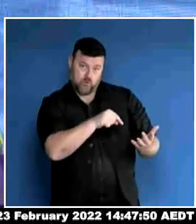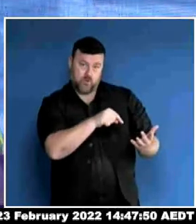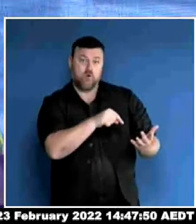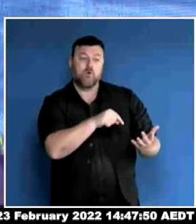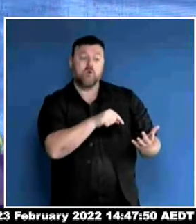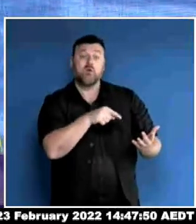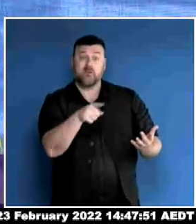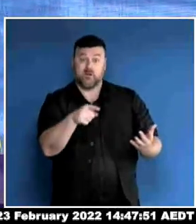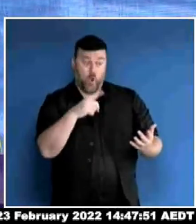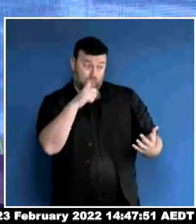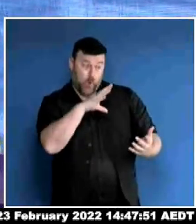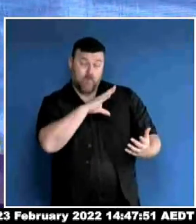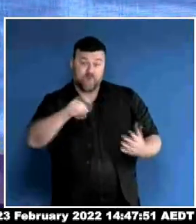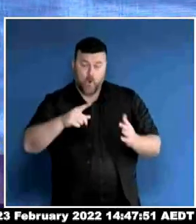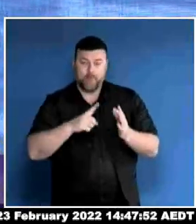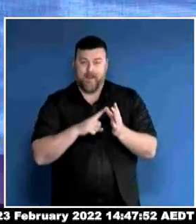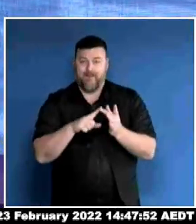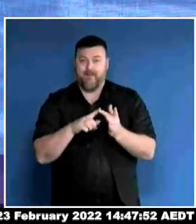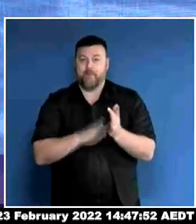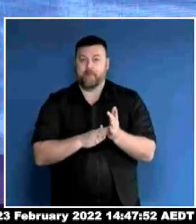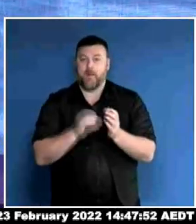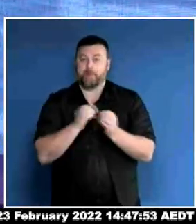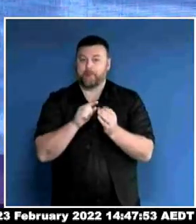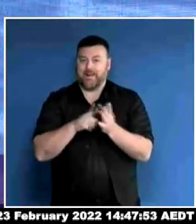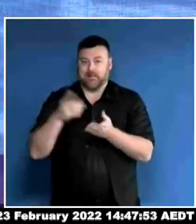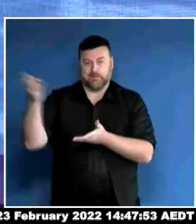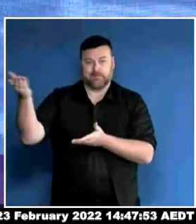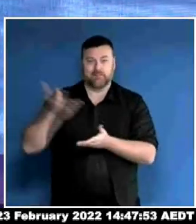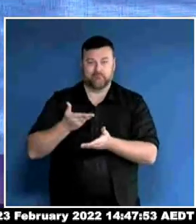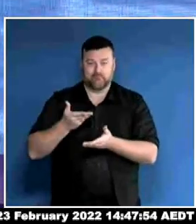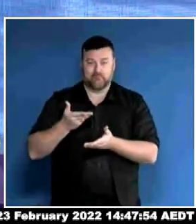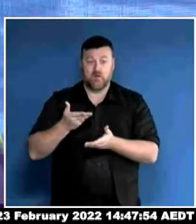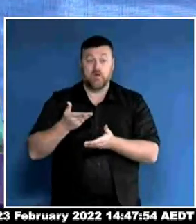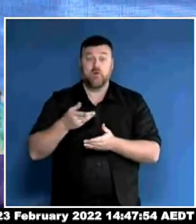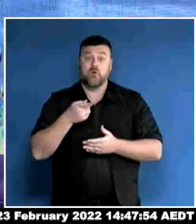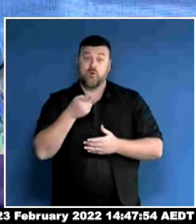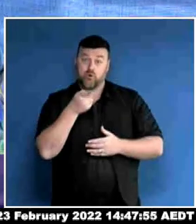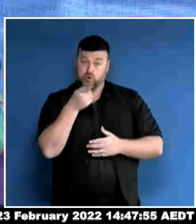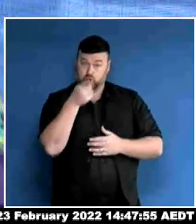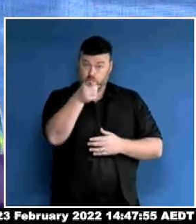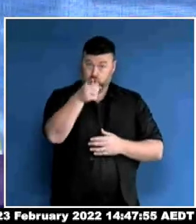And you have had a look at those photographs - and we might put those photographs up on